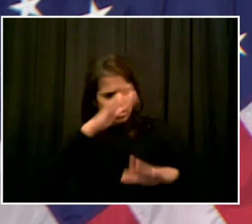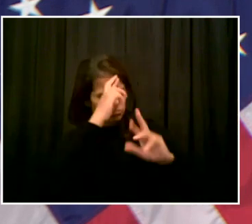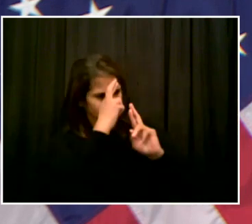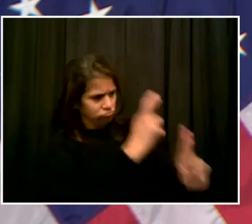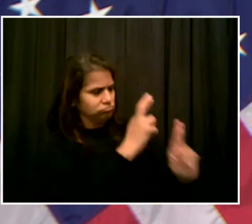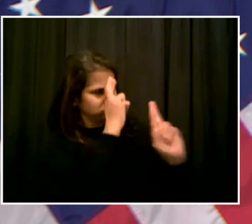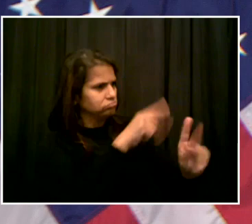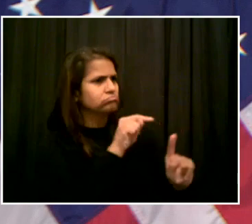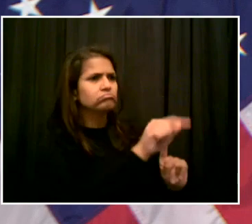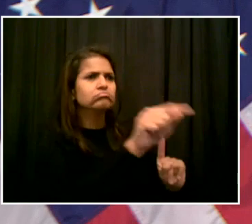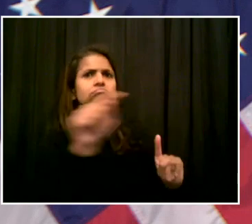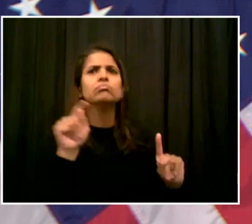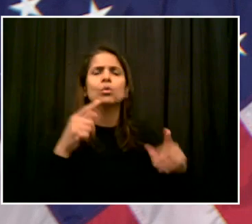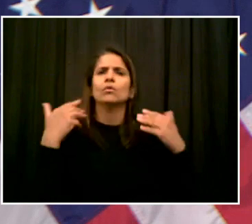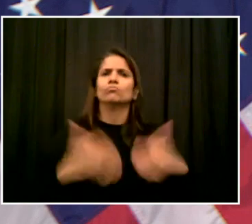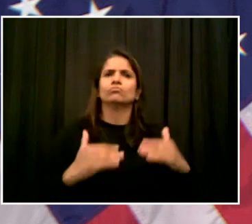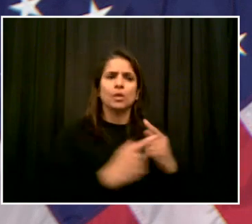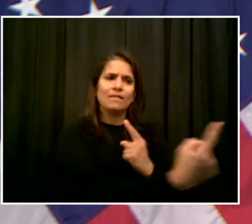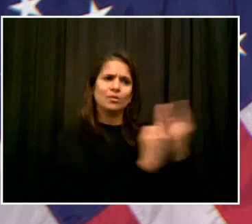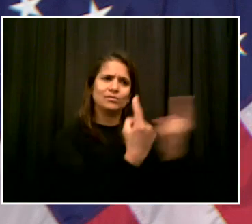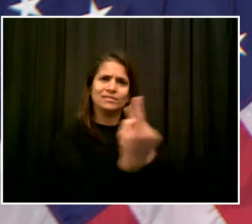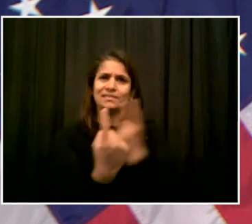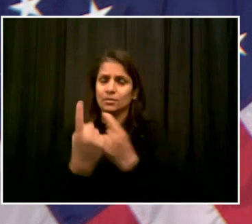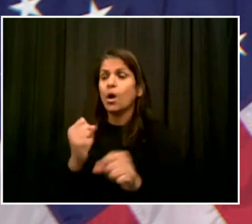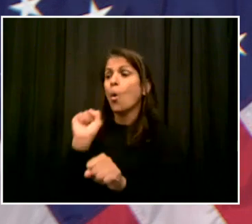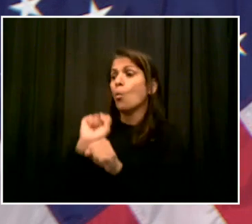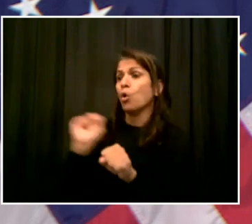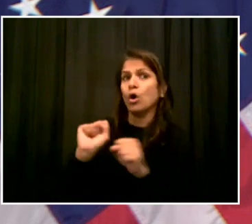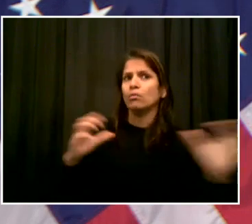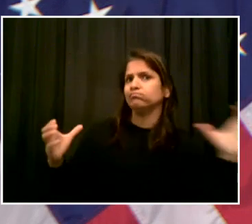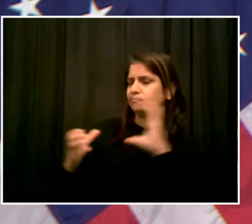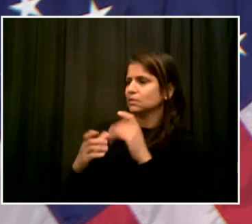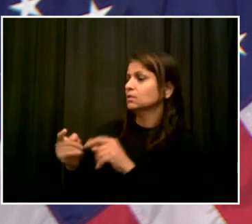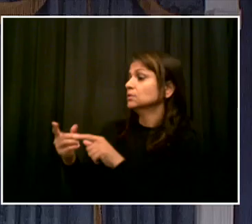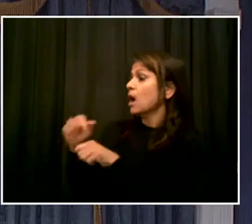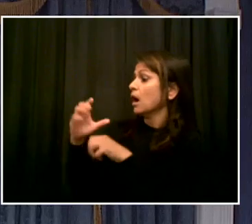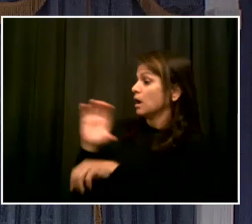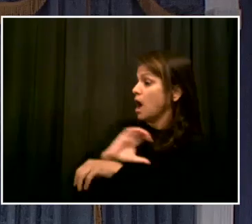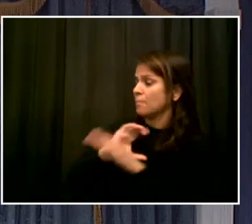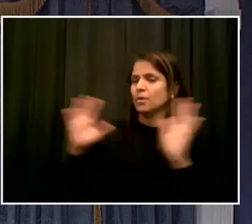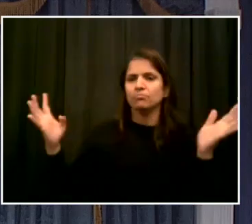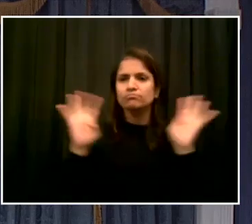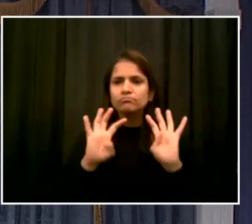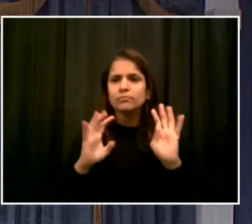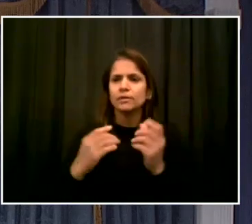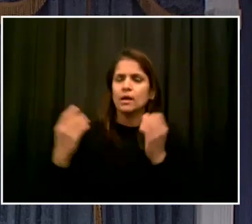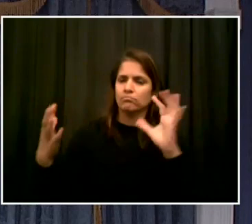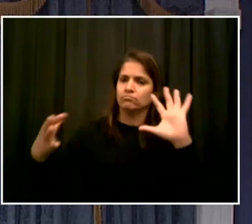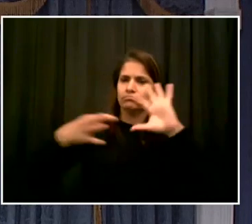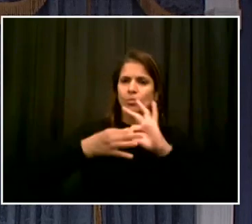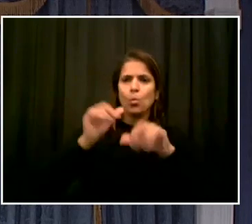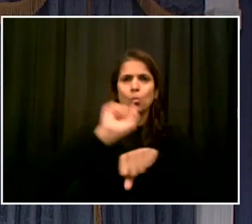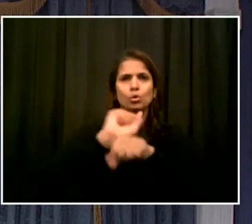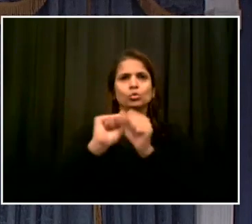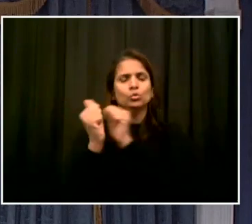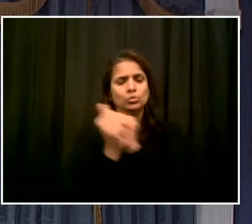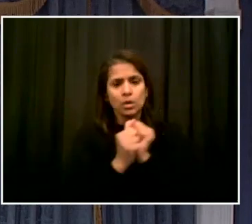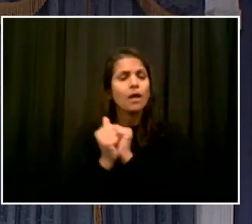TO STAND TO STAND WITH YOUR POLICE AND TO OCNDMEN THE SENSELESS ACTS OF VIOLENCE,